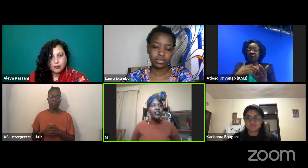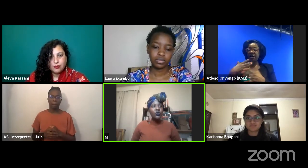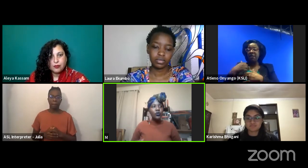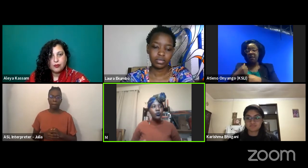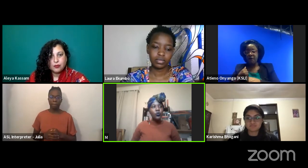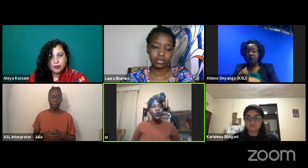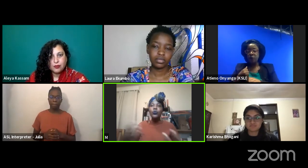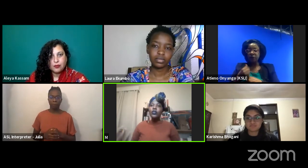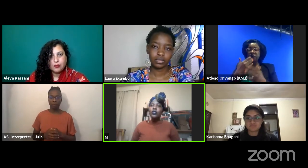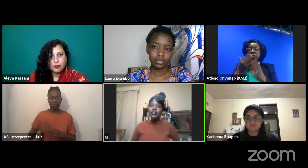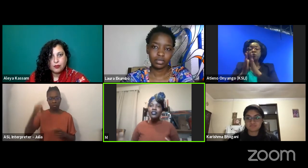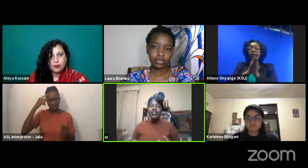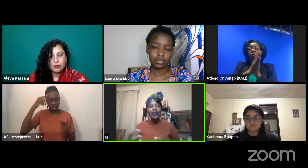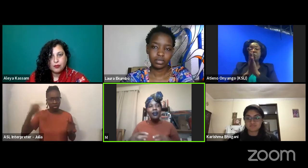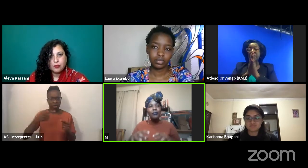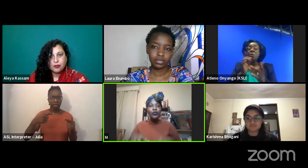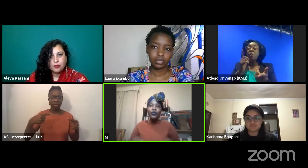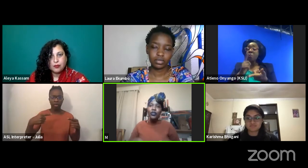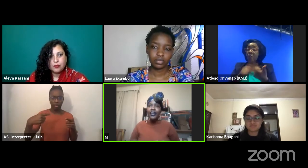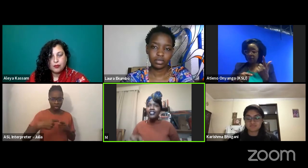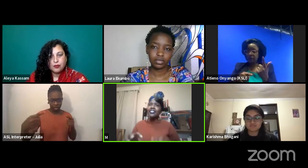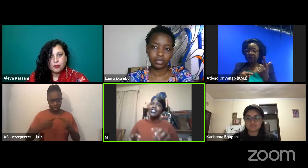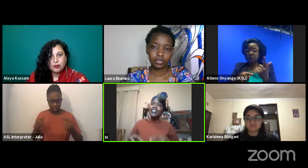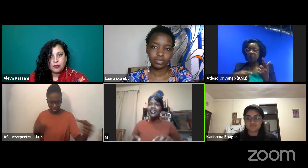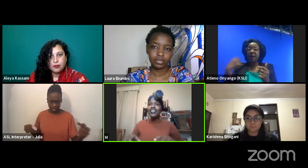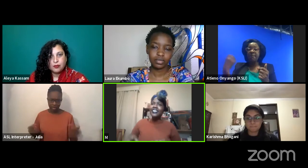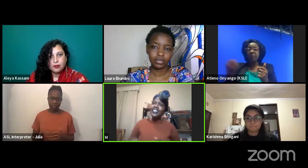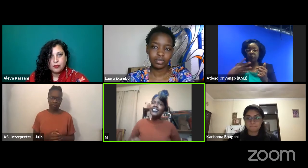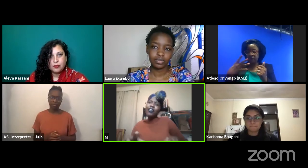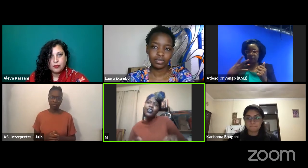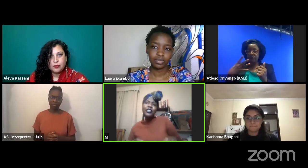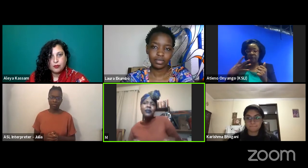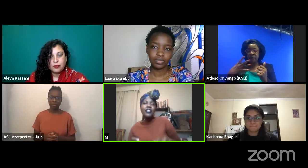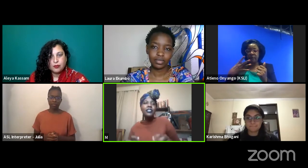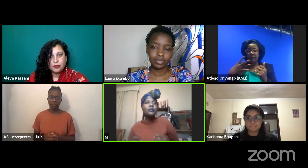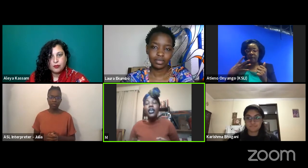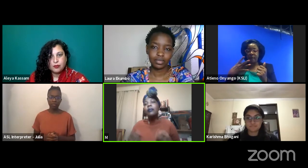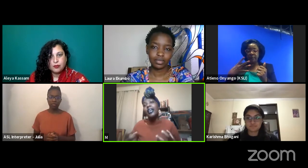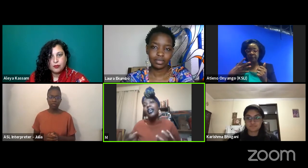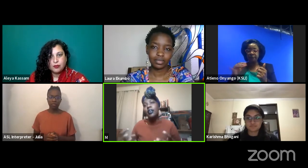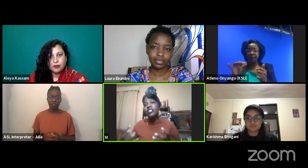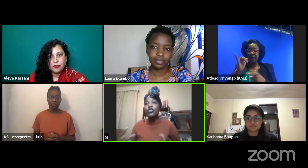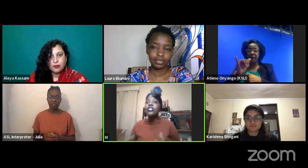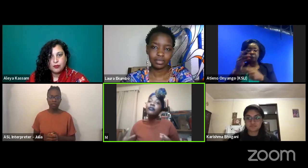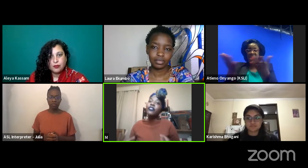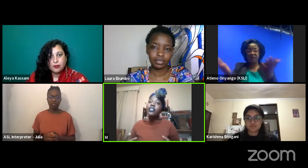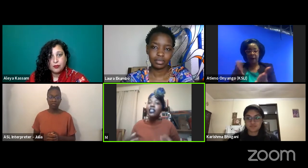And so what was a beautiful kinda slightly tense, like, "Oh, it shouldn't be this" became a straight up fight,